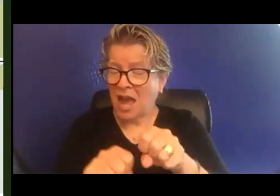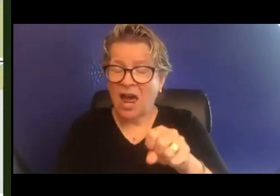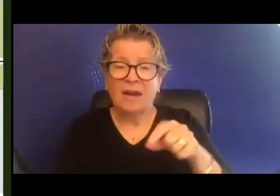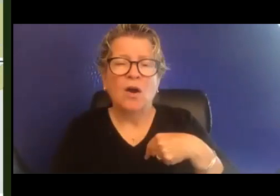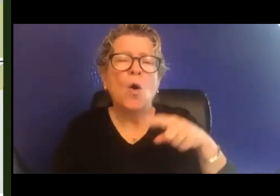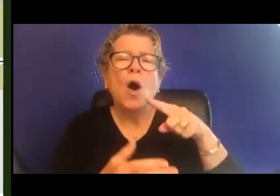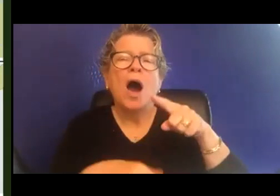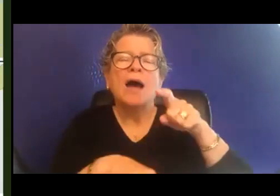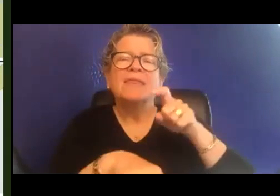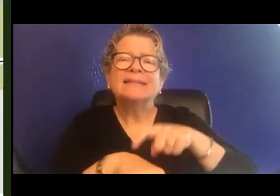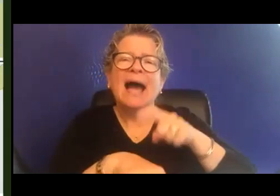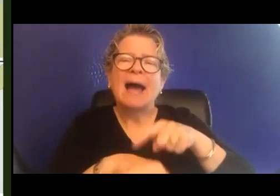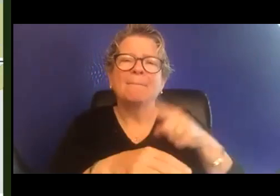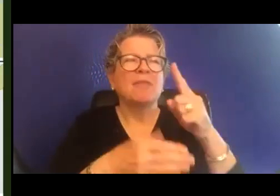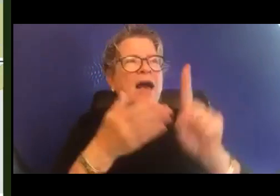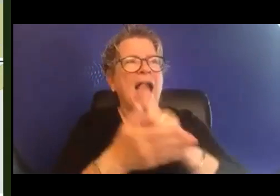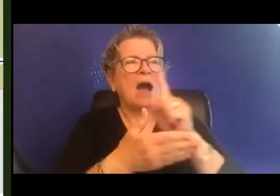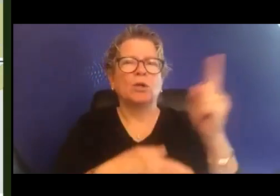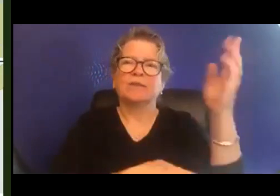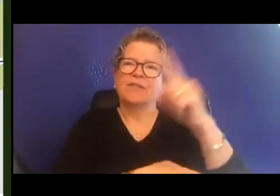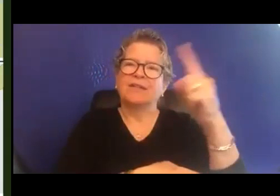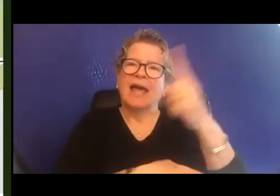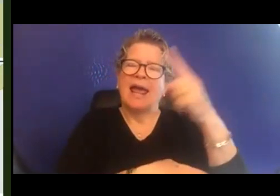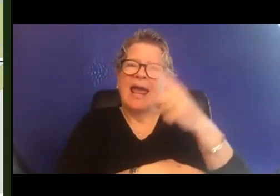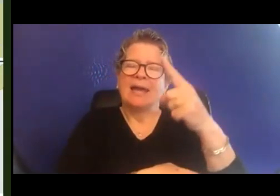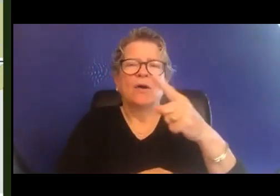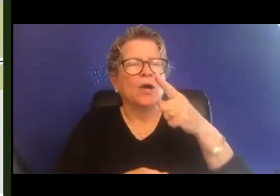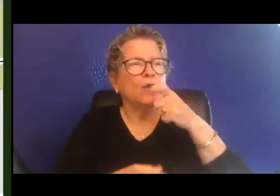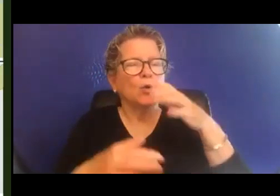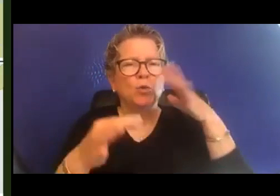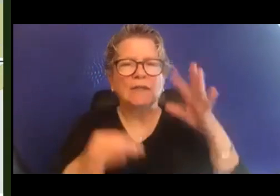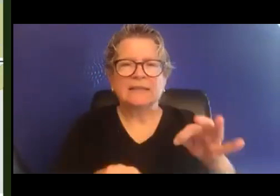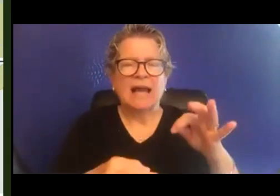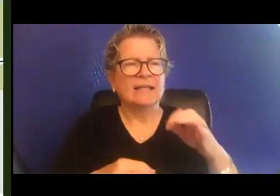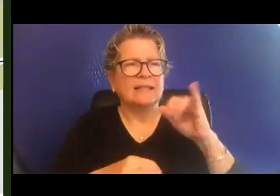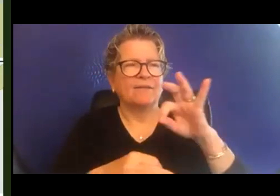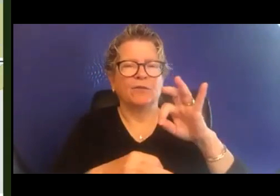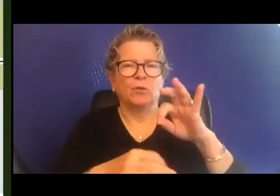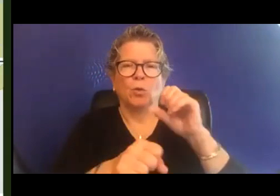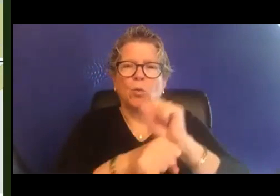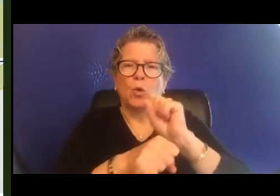of work at the trailhead and who will make the decision regarding whether to construction at nighttime, King County, City of